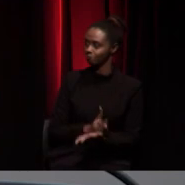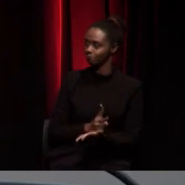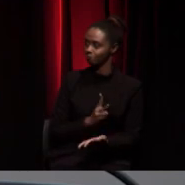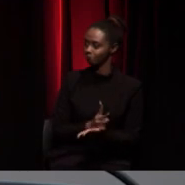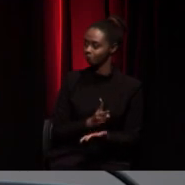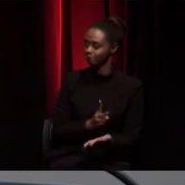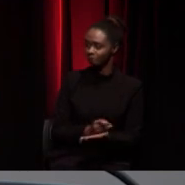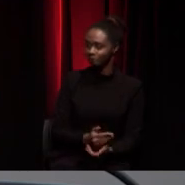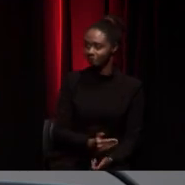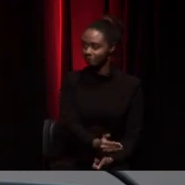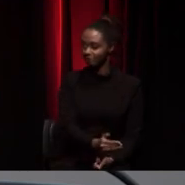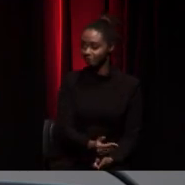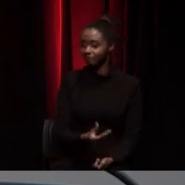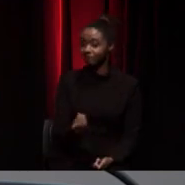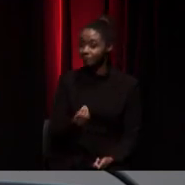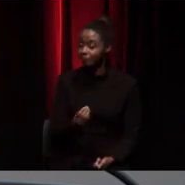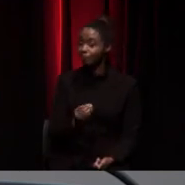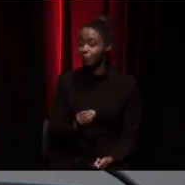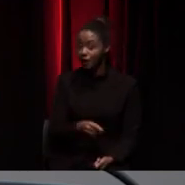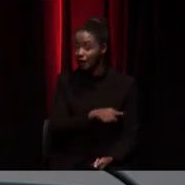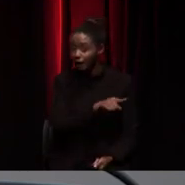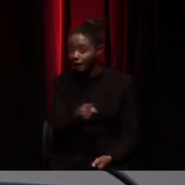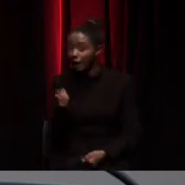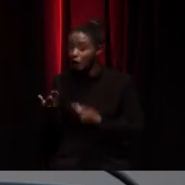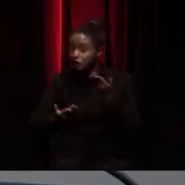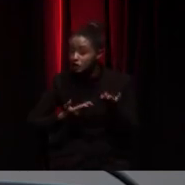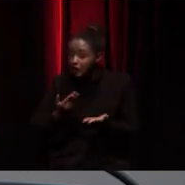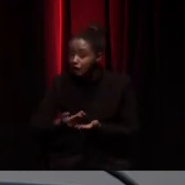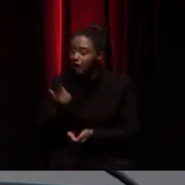because service makes involvement possible for